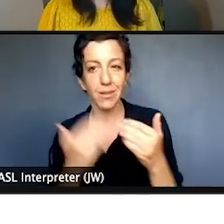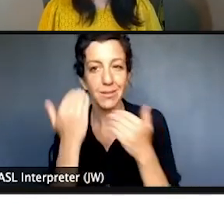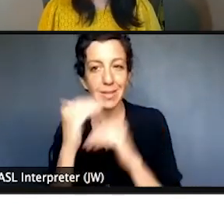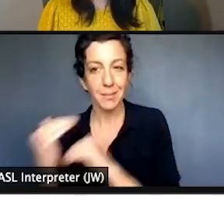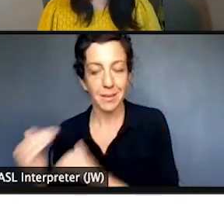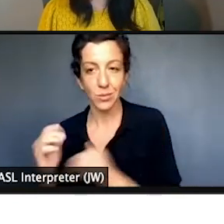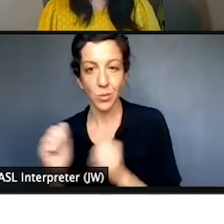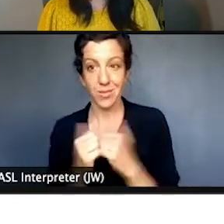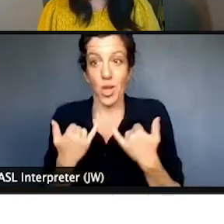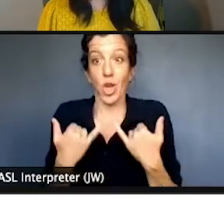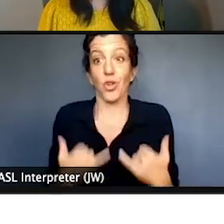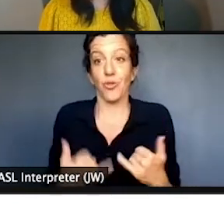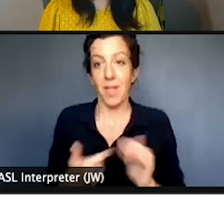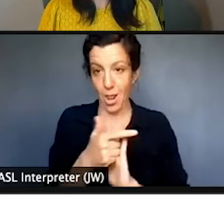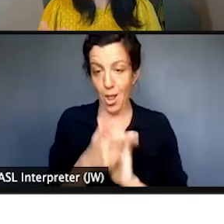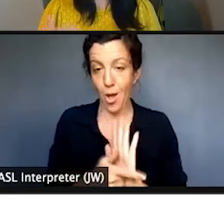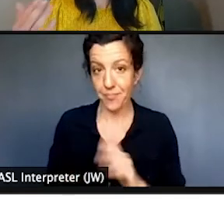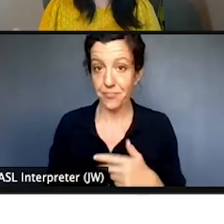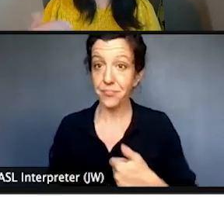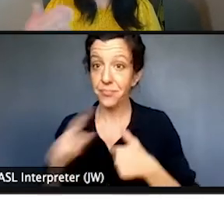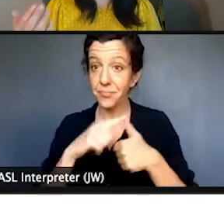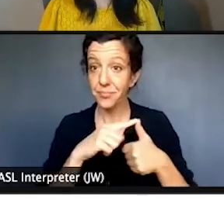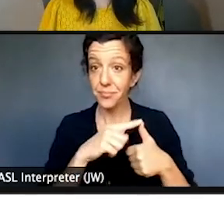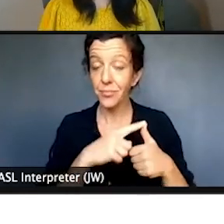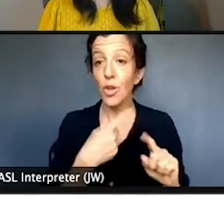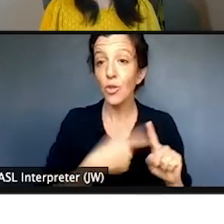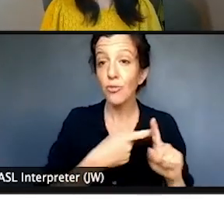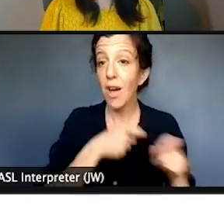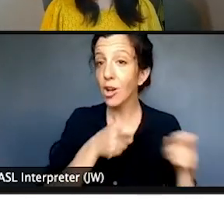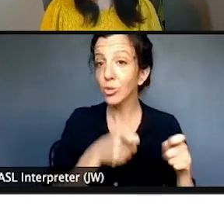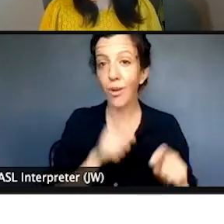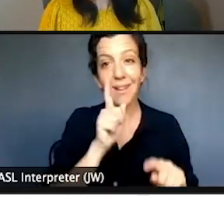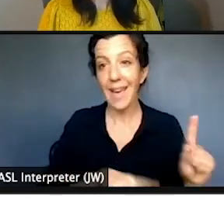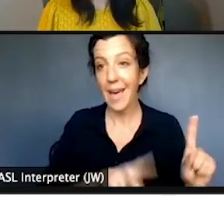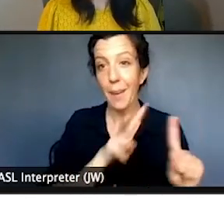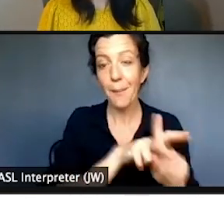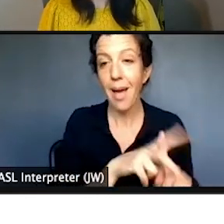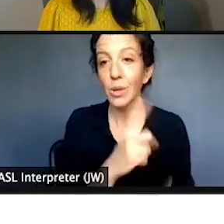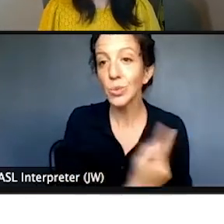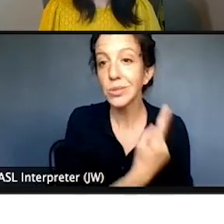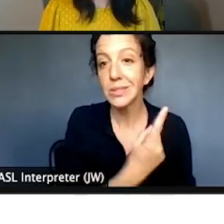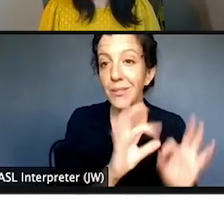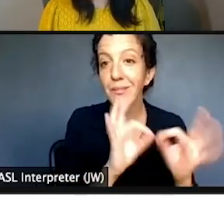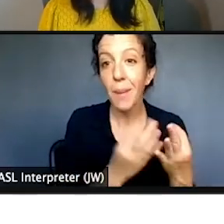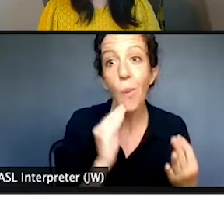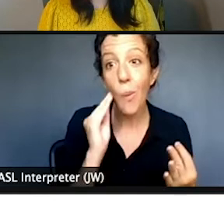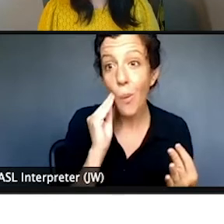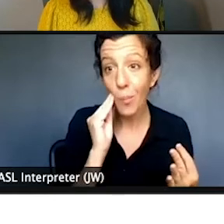so long as landlords are able to recover -- excuse me increase rents by 15% over the first three years.